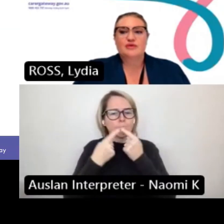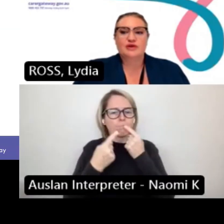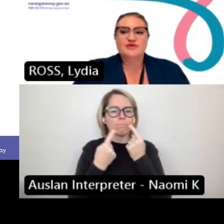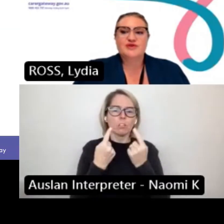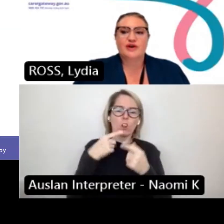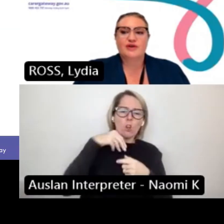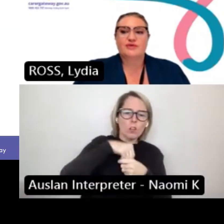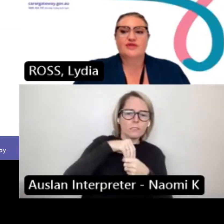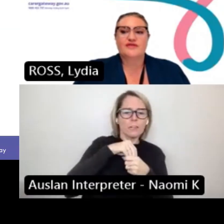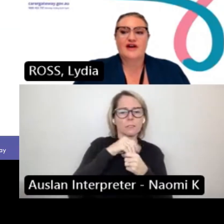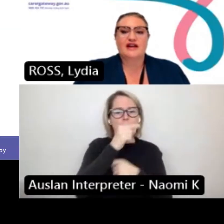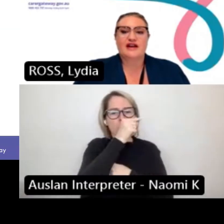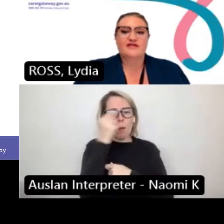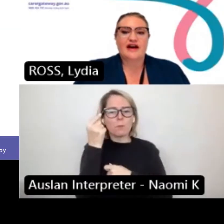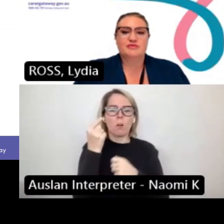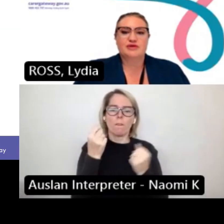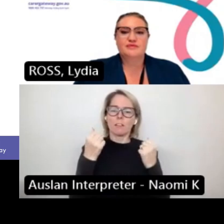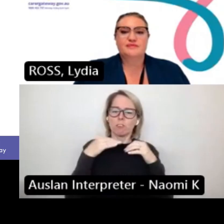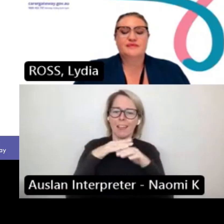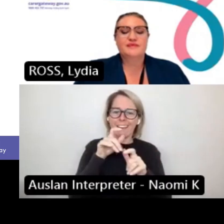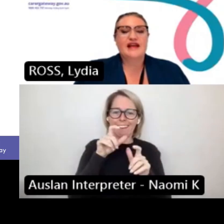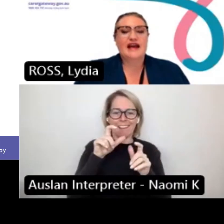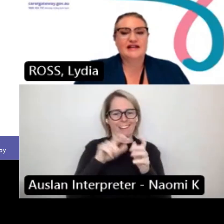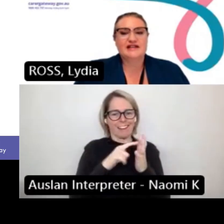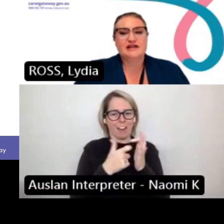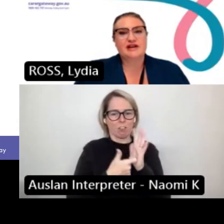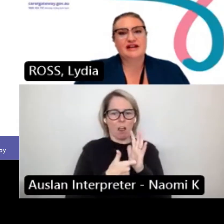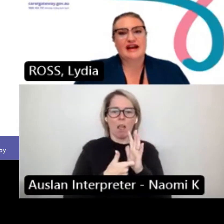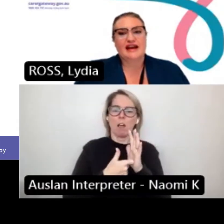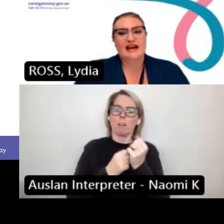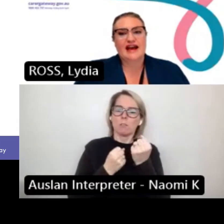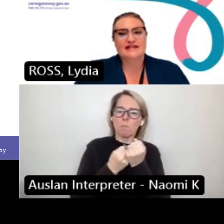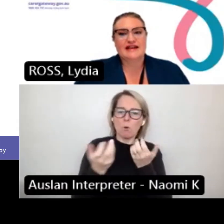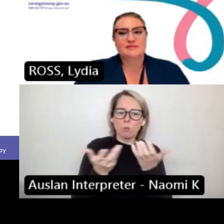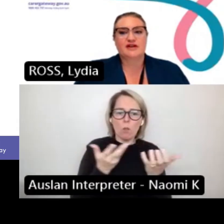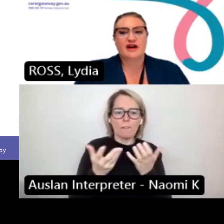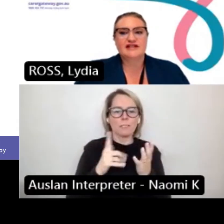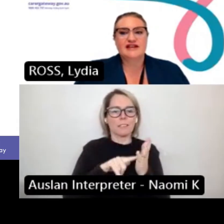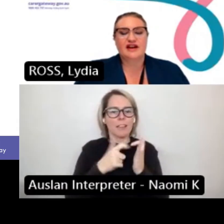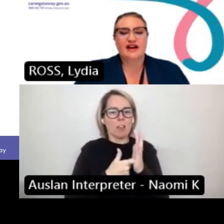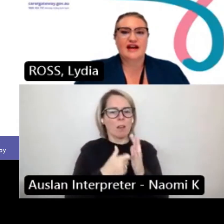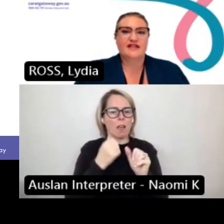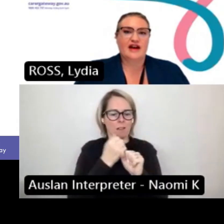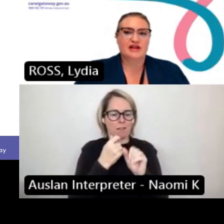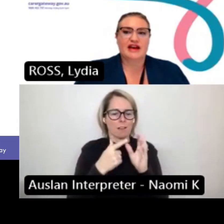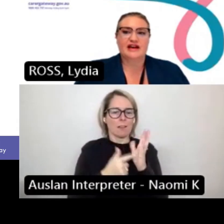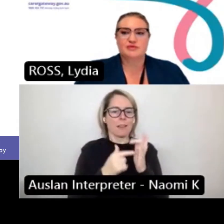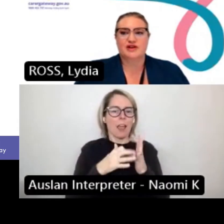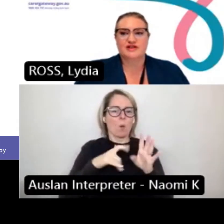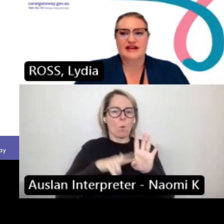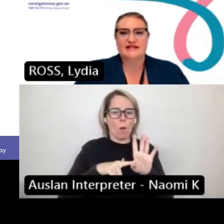We'll also go through the funding available, eligibility and assessment criteria and the application process.